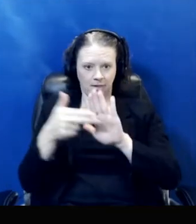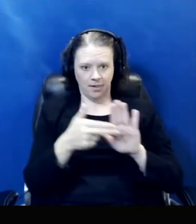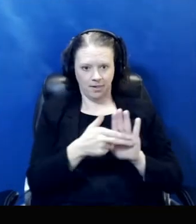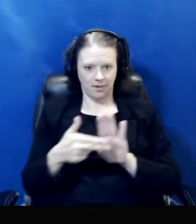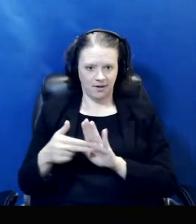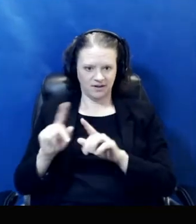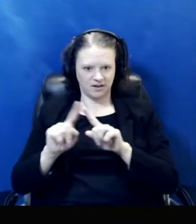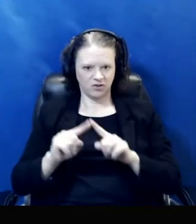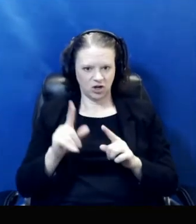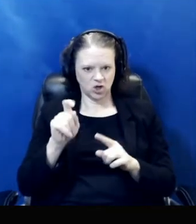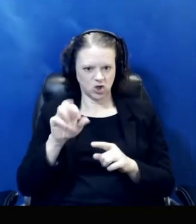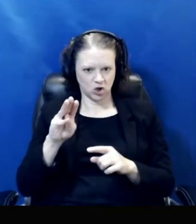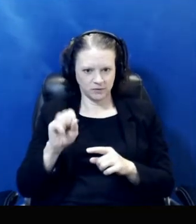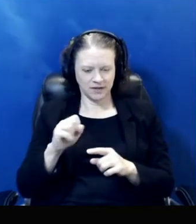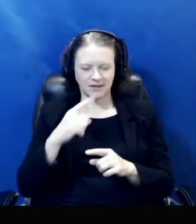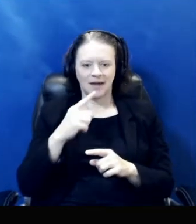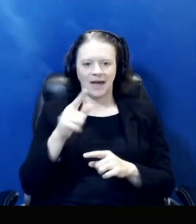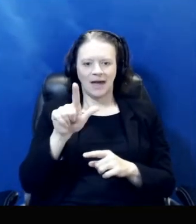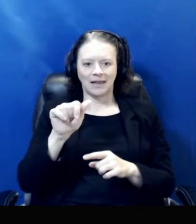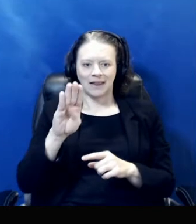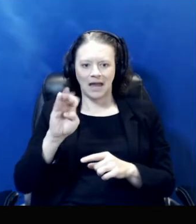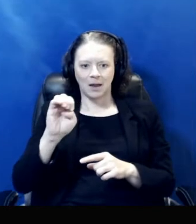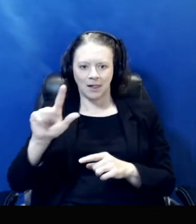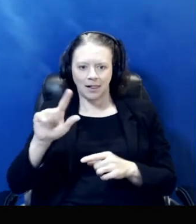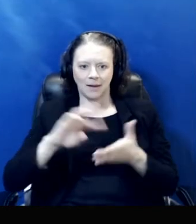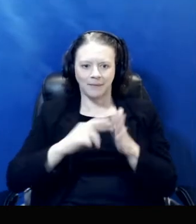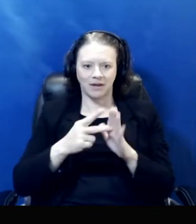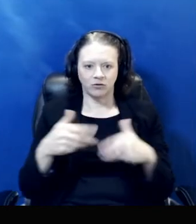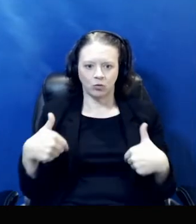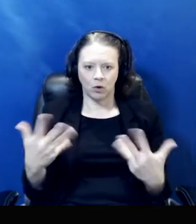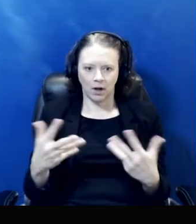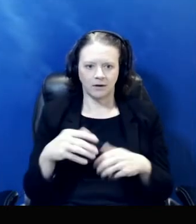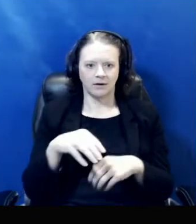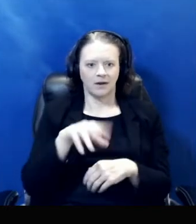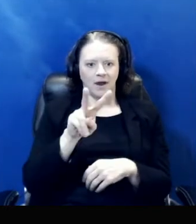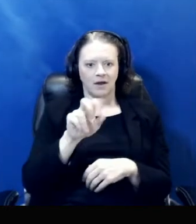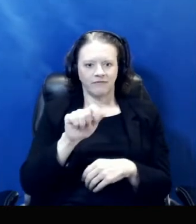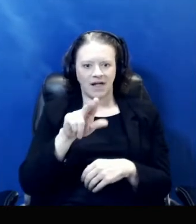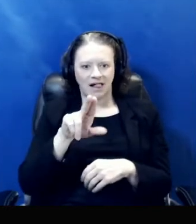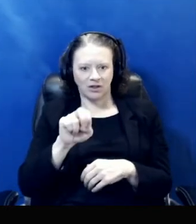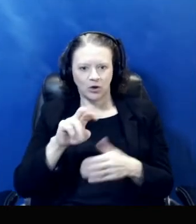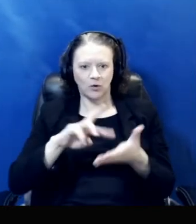the term 'Value' refers to, in the context of implementing them for screen narration use.